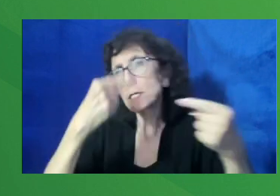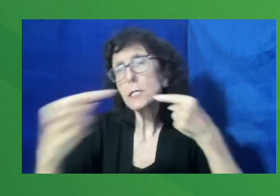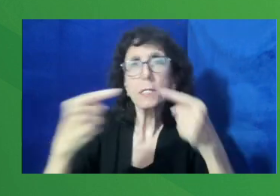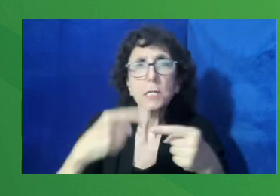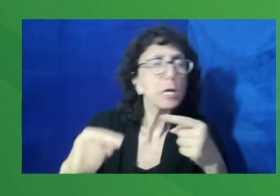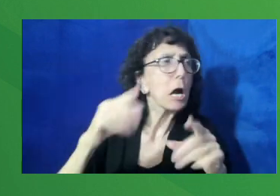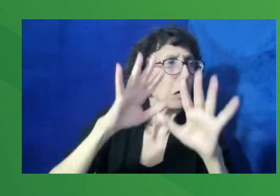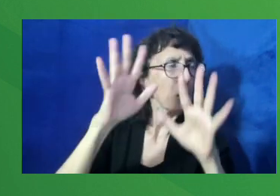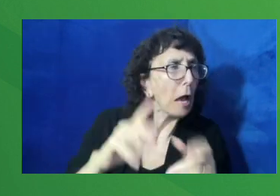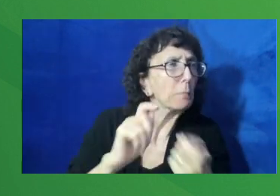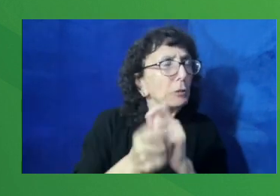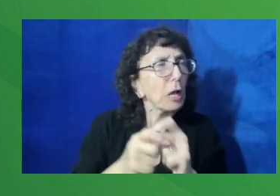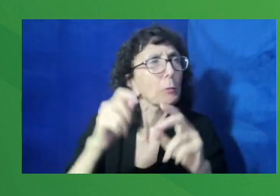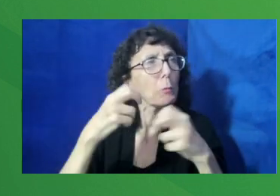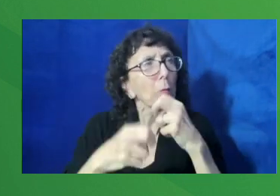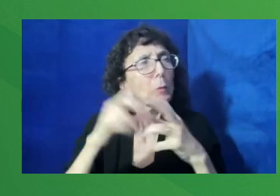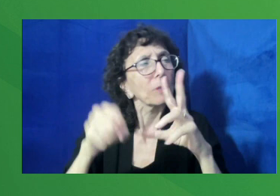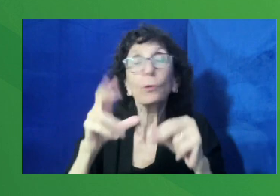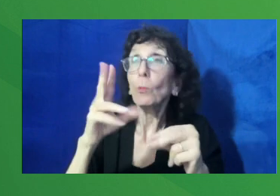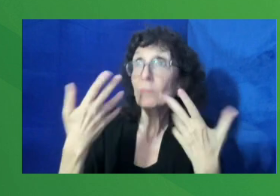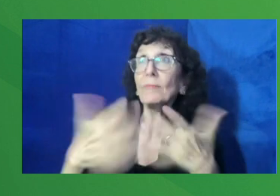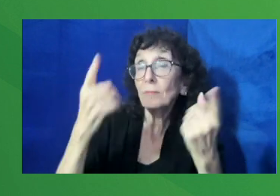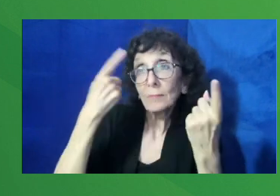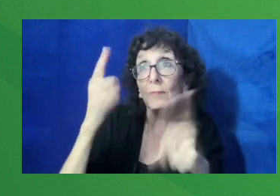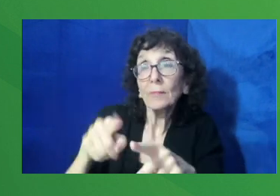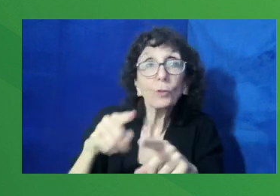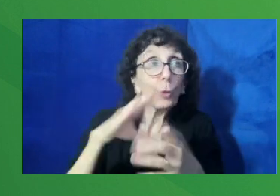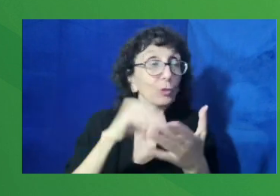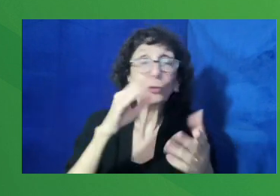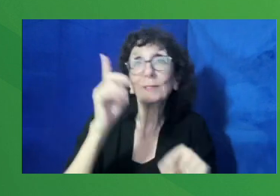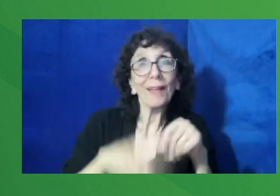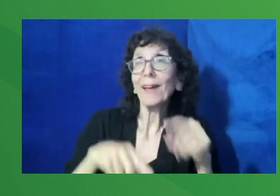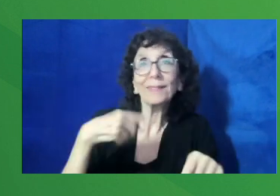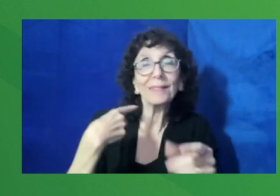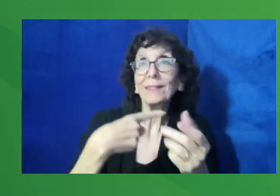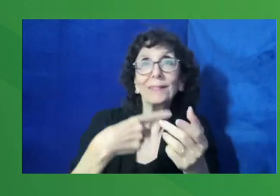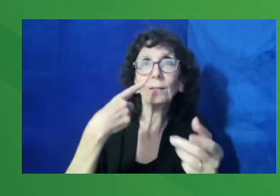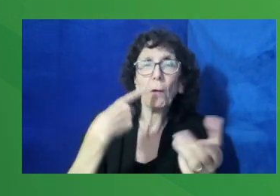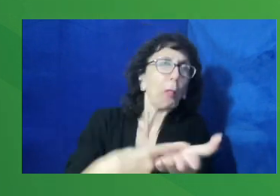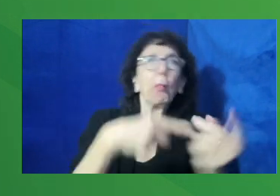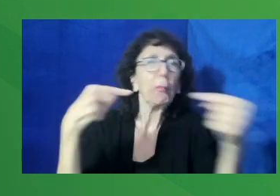we shouldn't have students be debating that. They should debate, what kind of world do